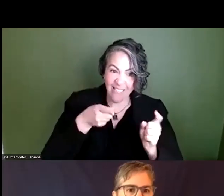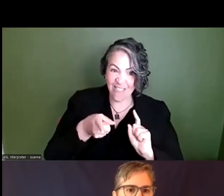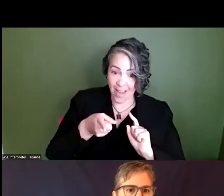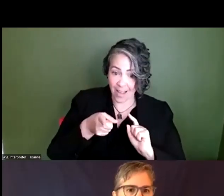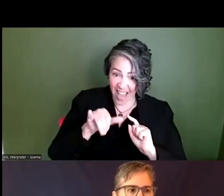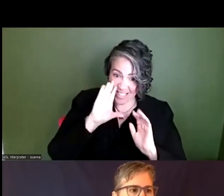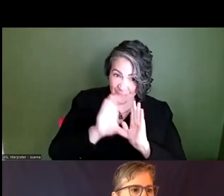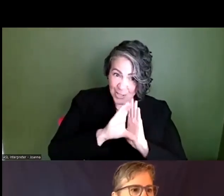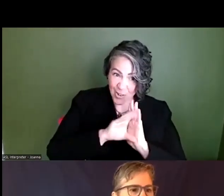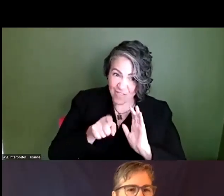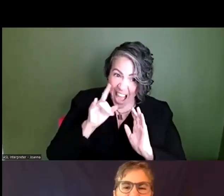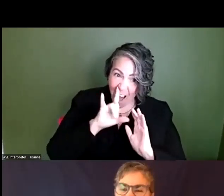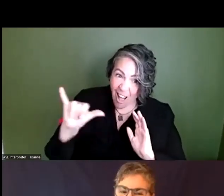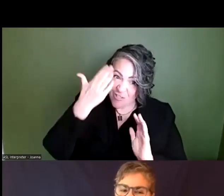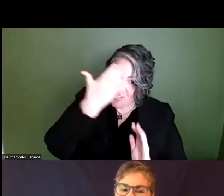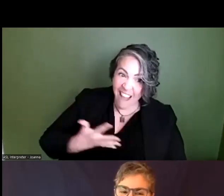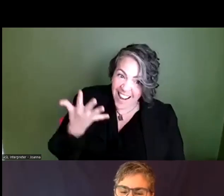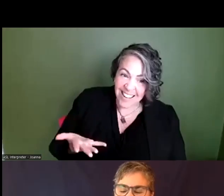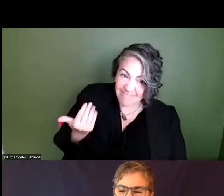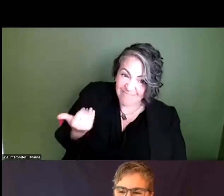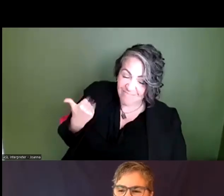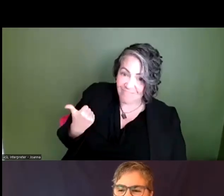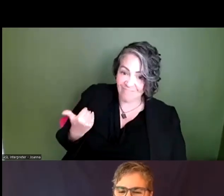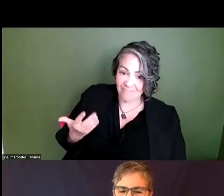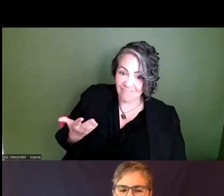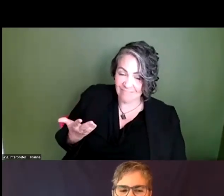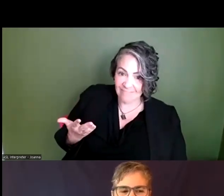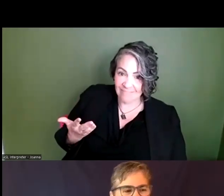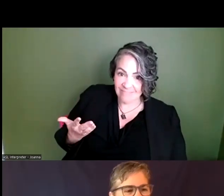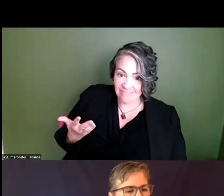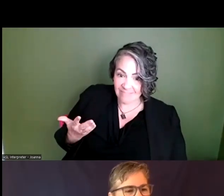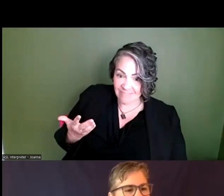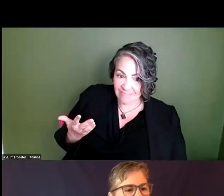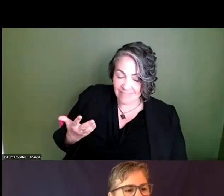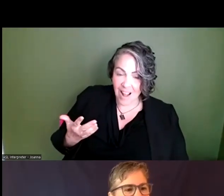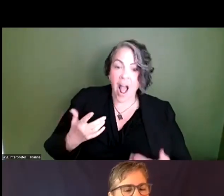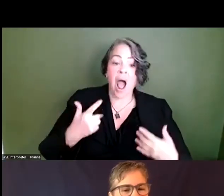Yes. That's what I looked like as a result of my support through the mental health system.